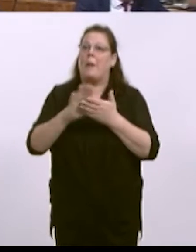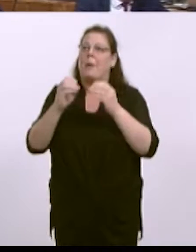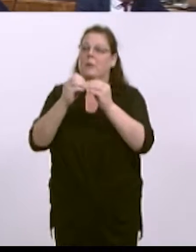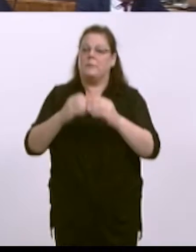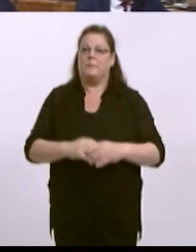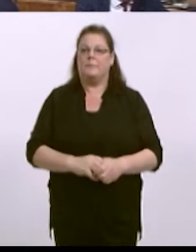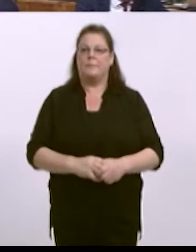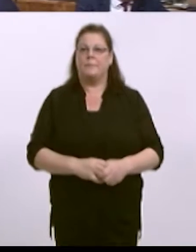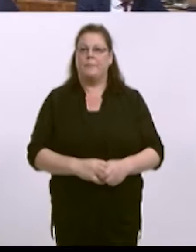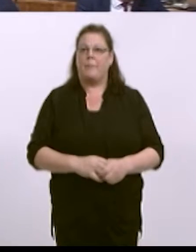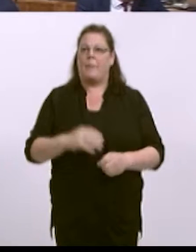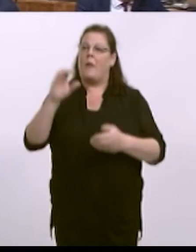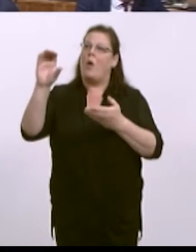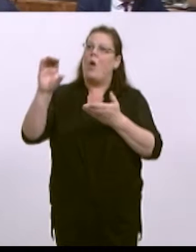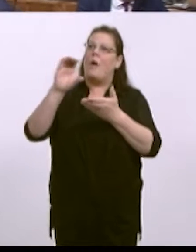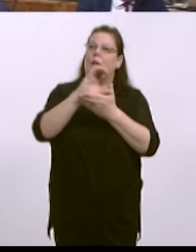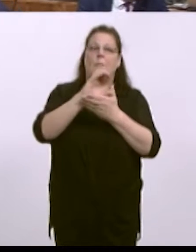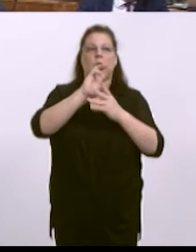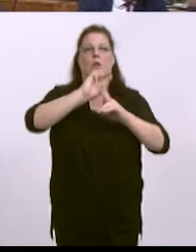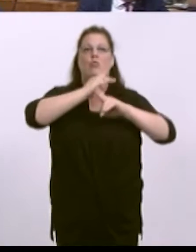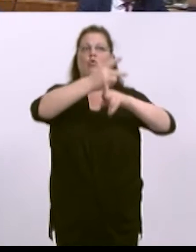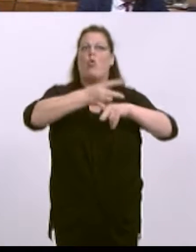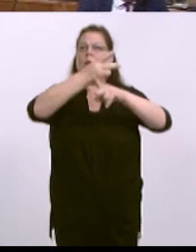yng ngogledd Cymru? OAQ(5)0216(FM) Carwyn Jones: Our tourism strategy sets out